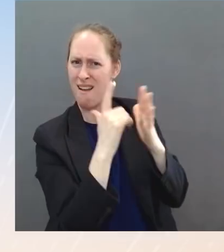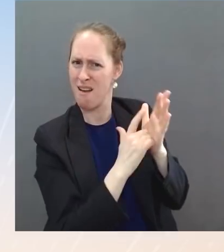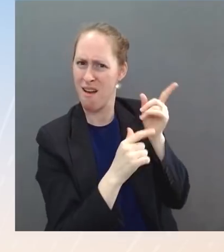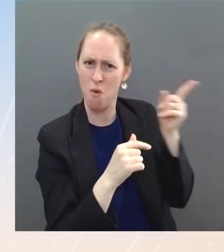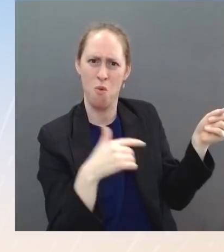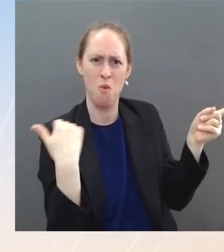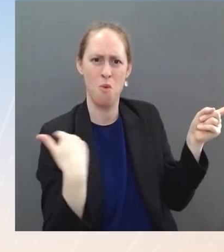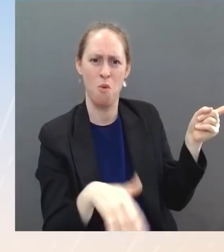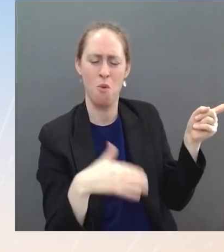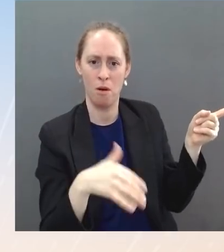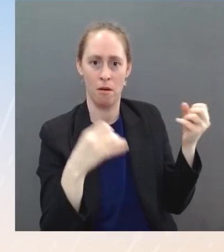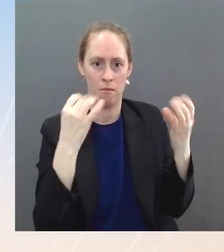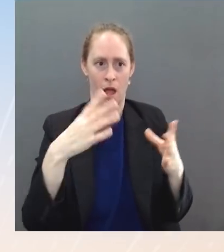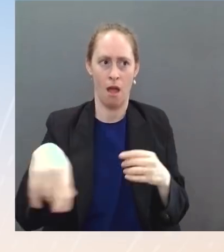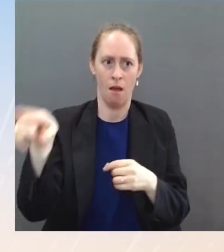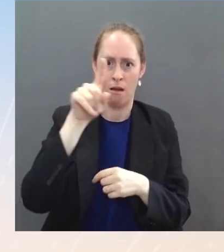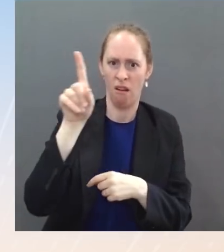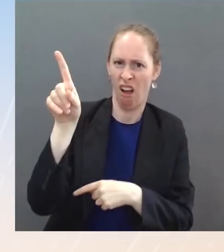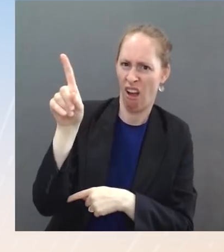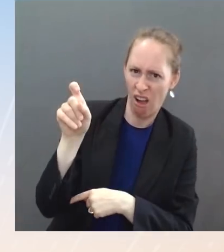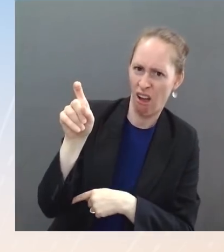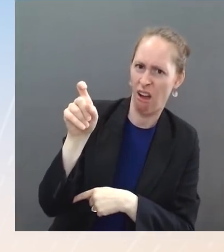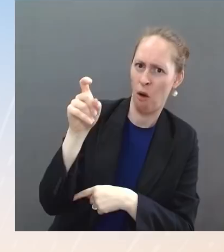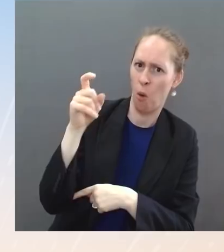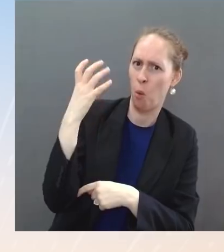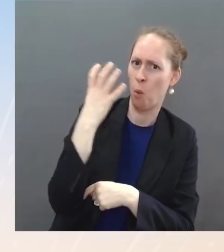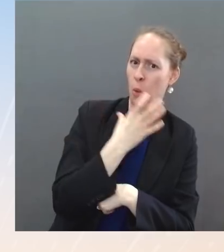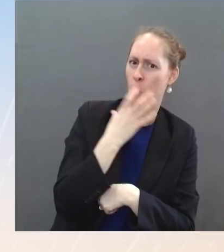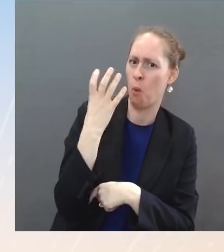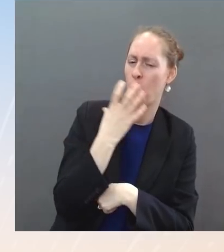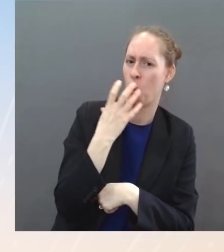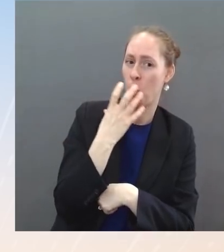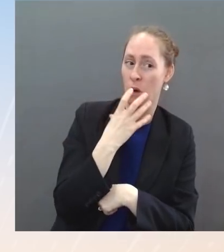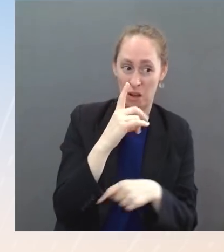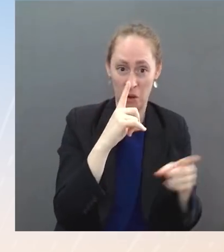And now you see the scenes coming out of Bucha today. And so, he's not going to hesitate